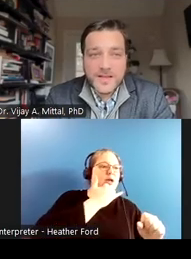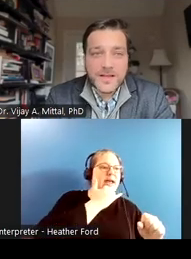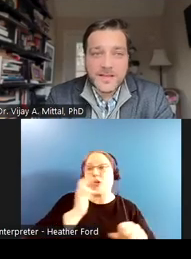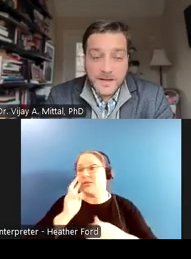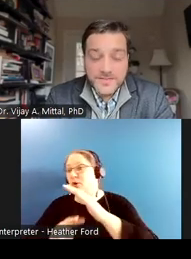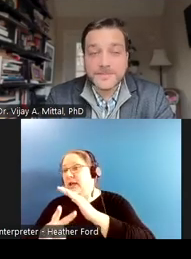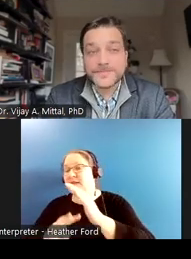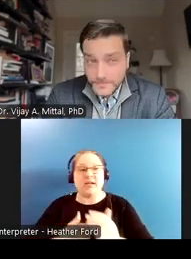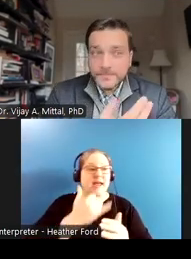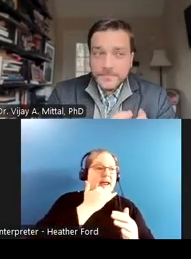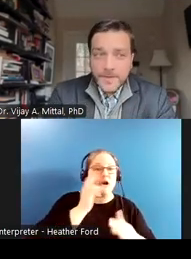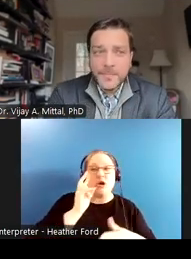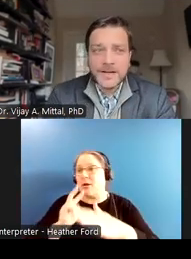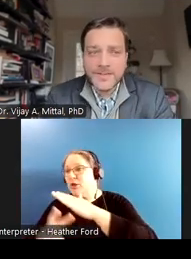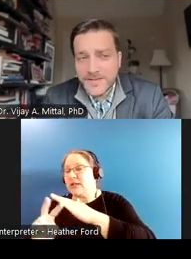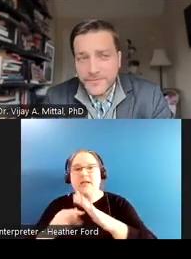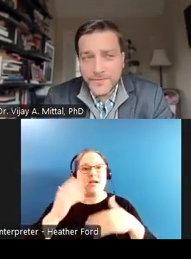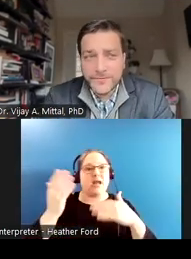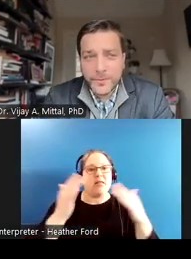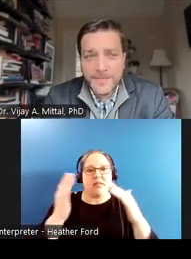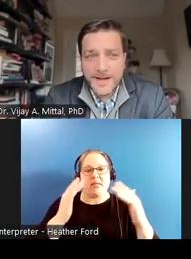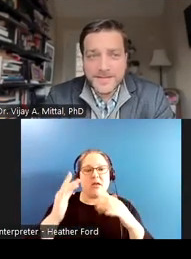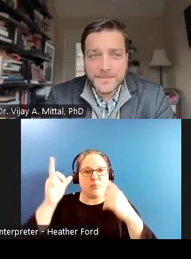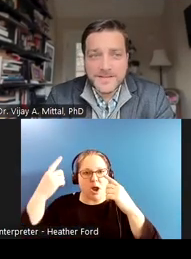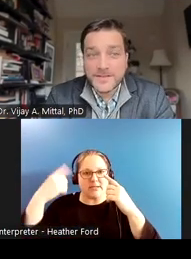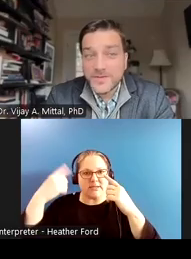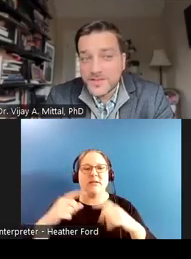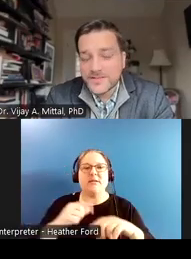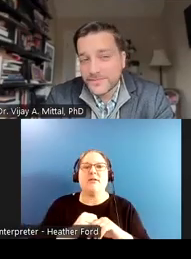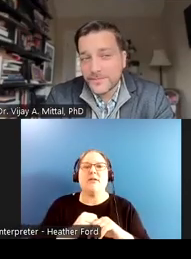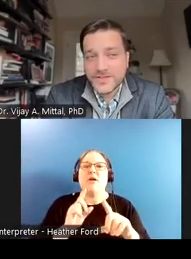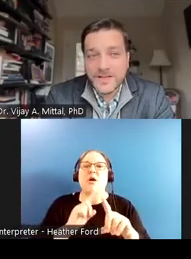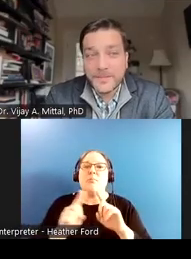income errors. But it also has a feed forward mechanism because it uses this information to